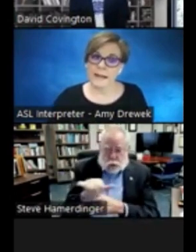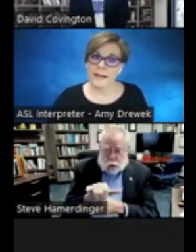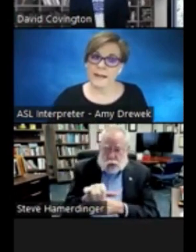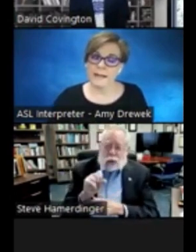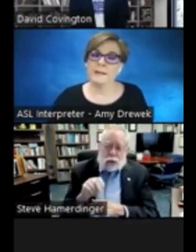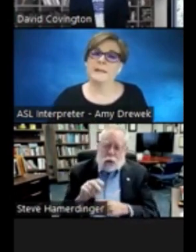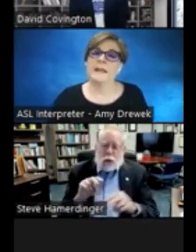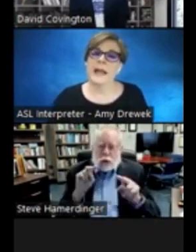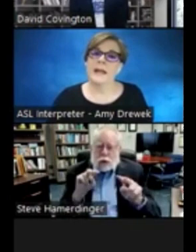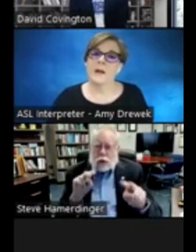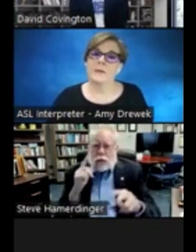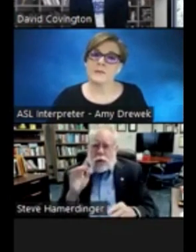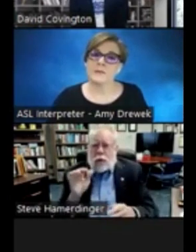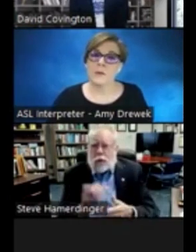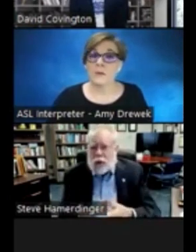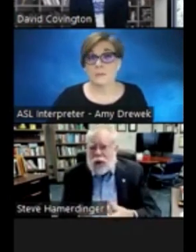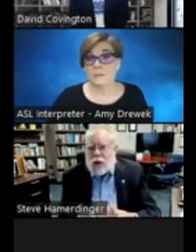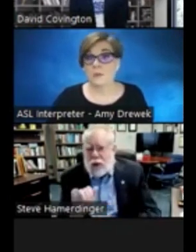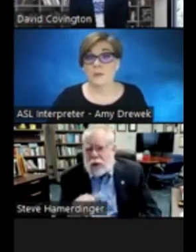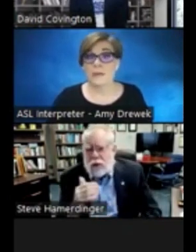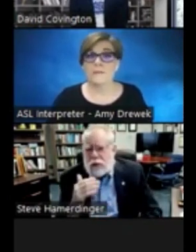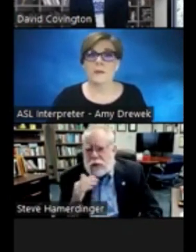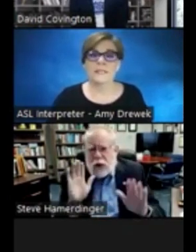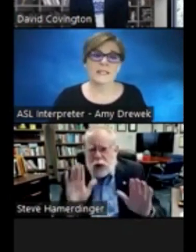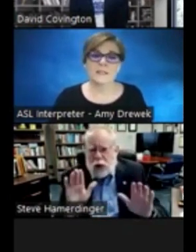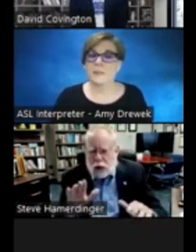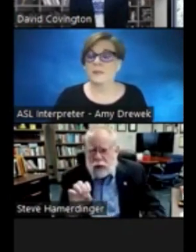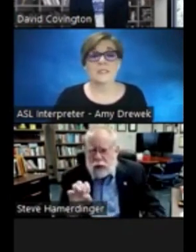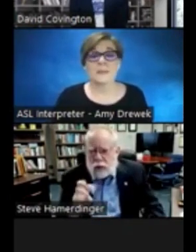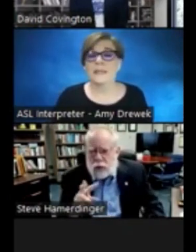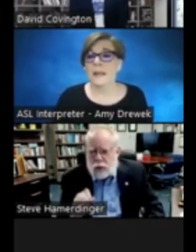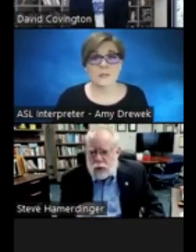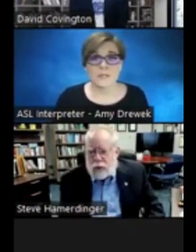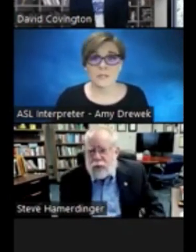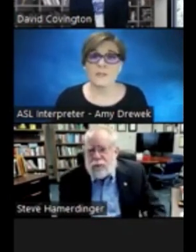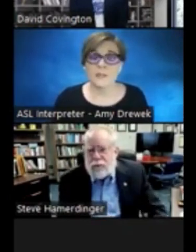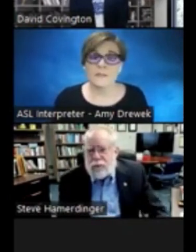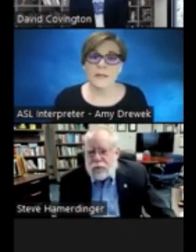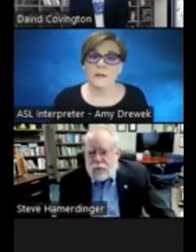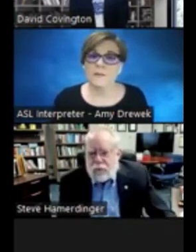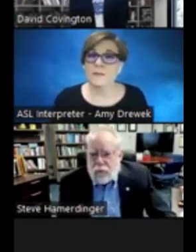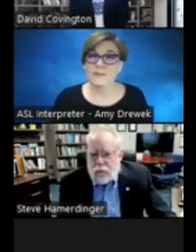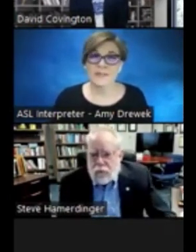WE ARE ALSO LOOKING FORWARD TO DEAF PEOPLE USING THEIR PHONES